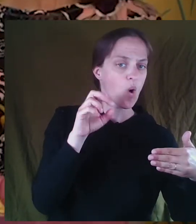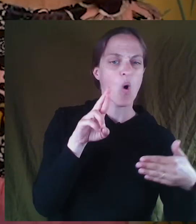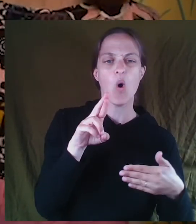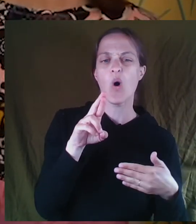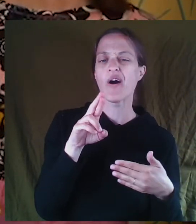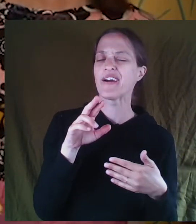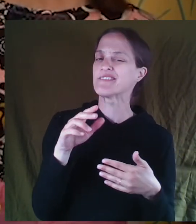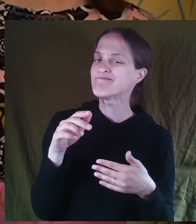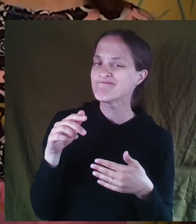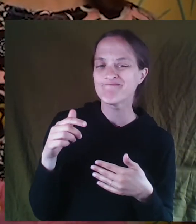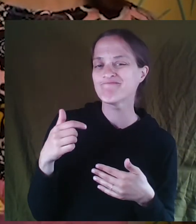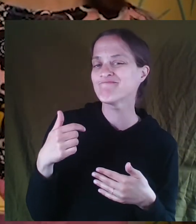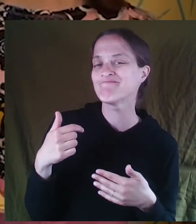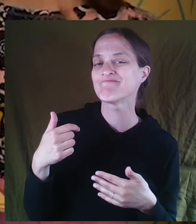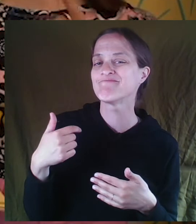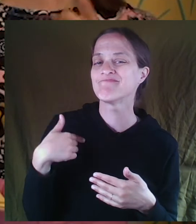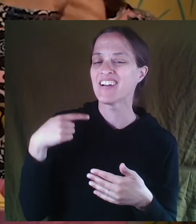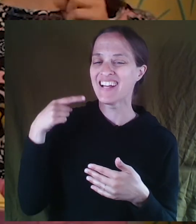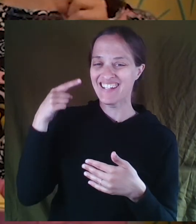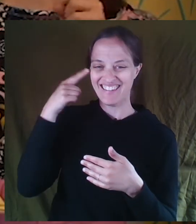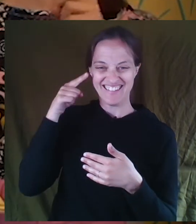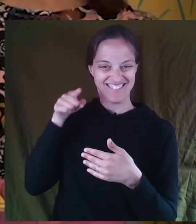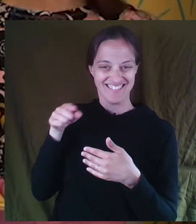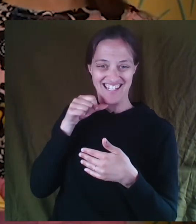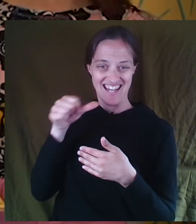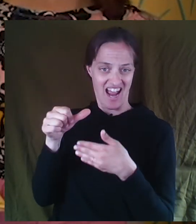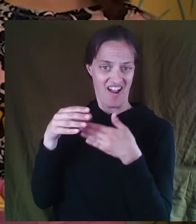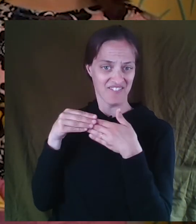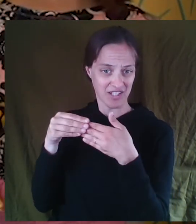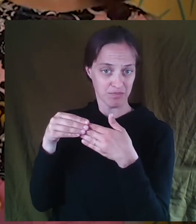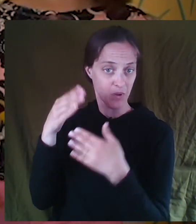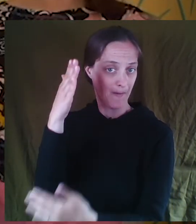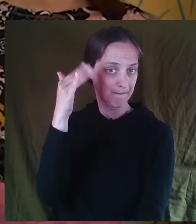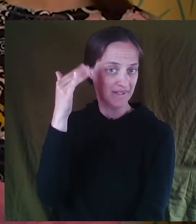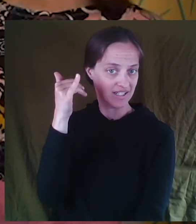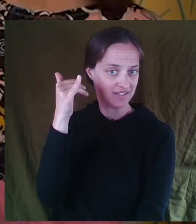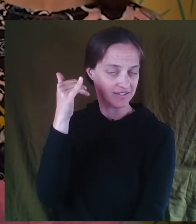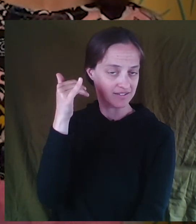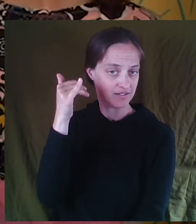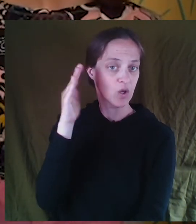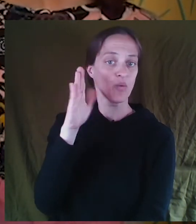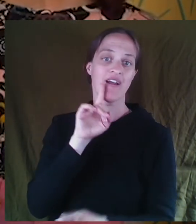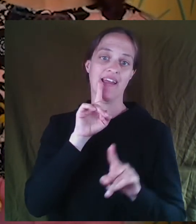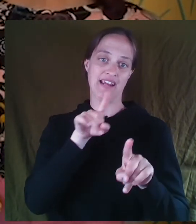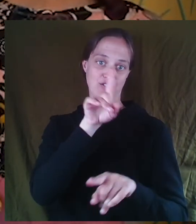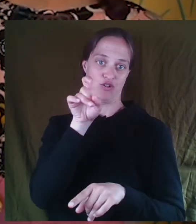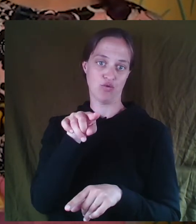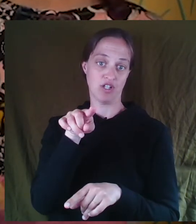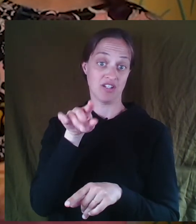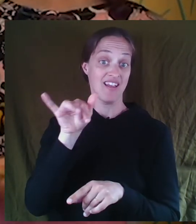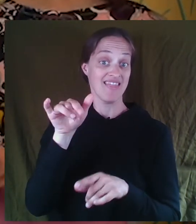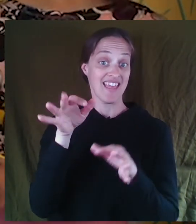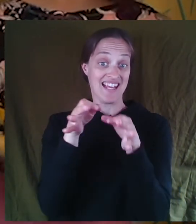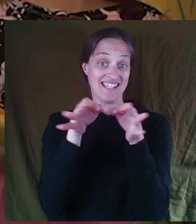or you might think I think this is not flexible because, and you're gonna answer that question, okay?